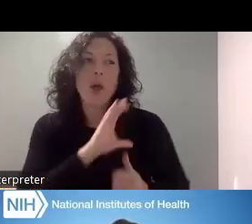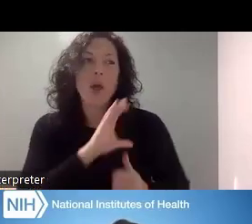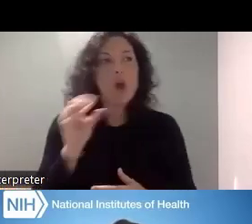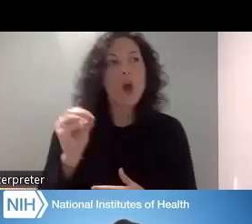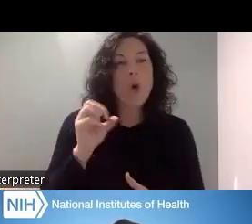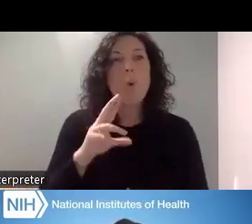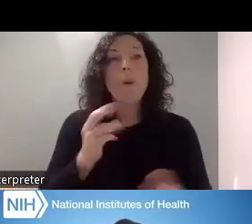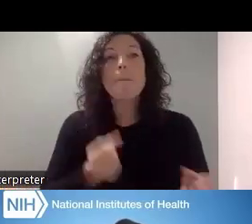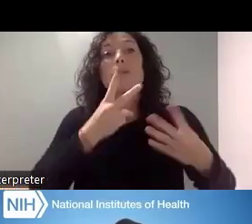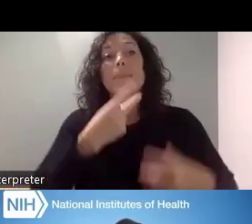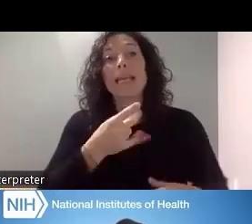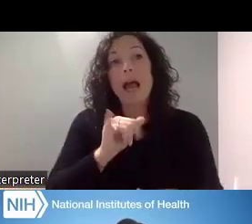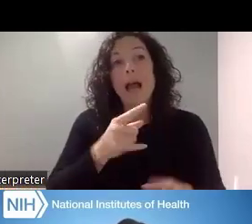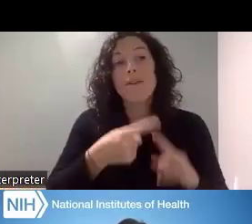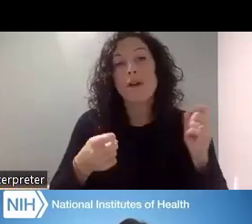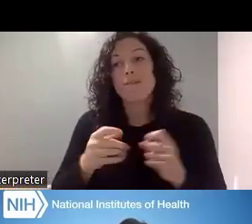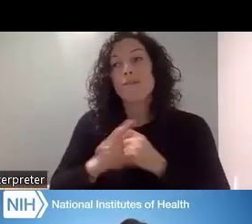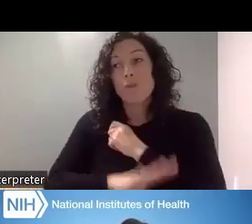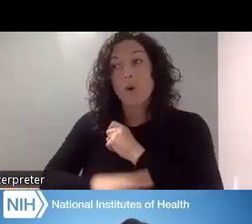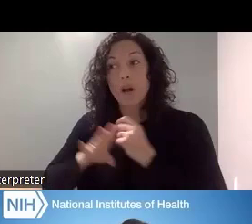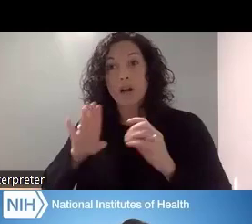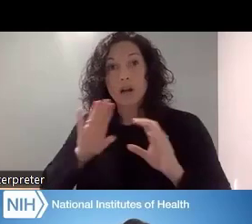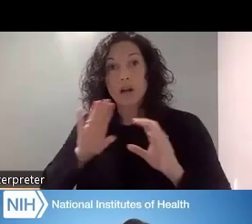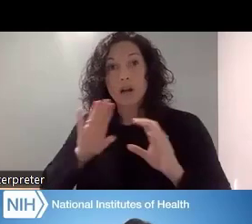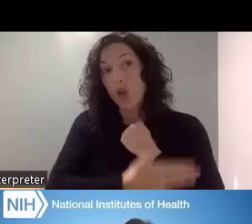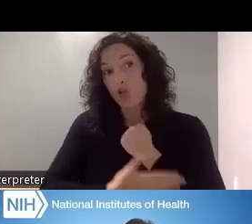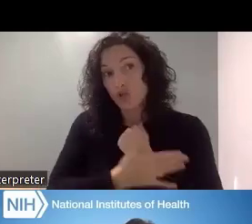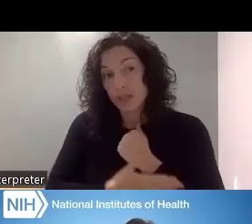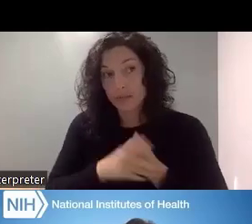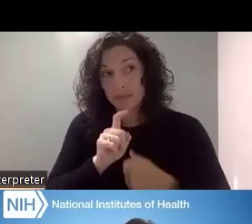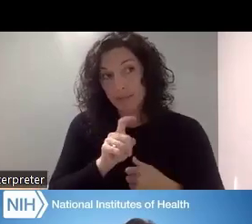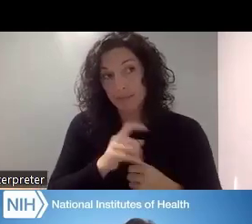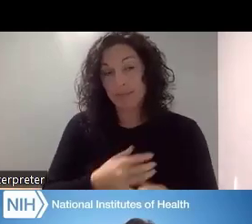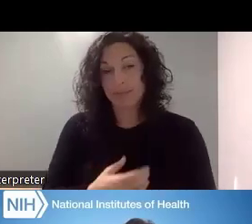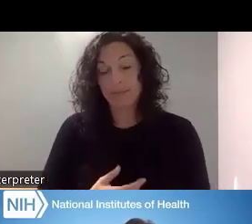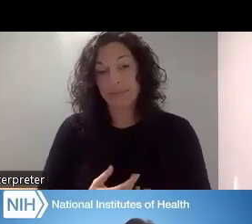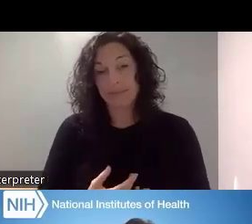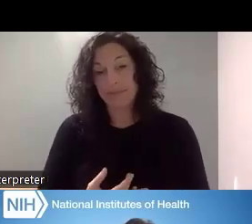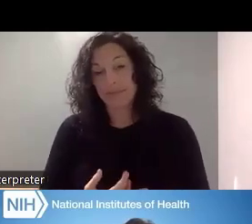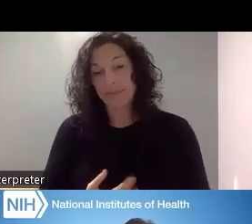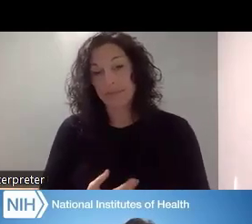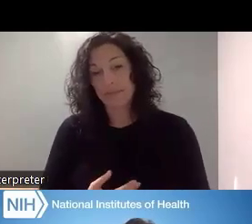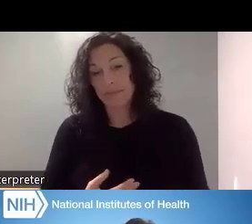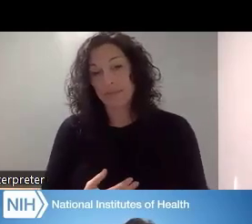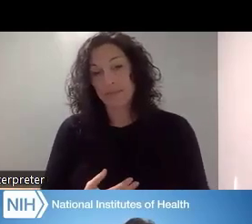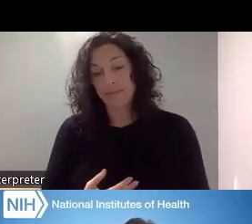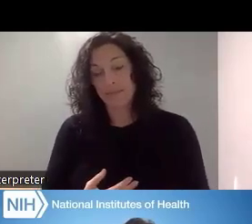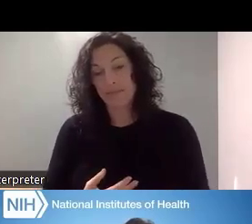Emily Linde: .